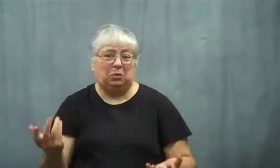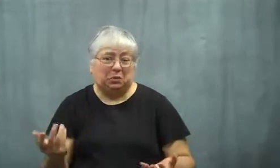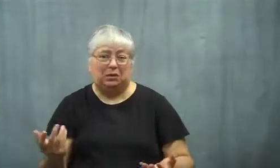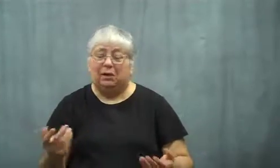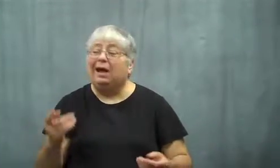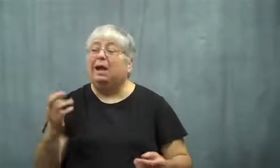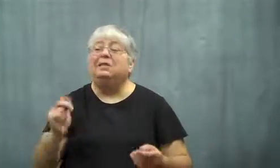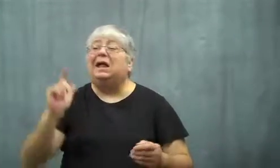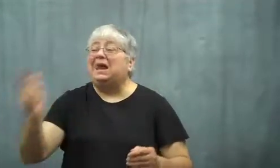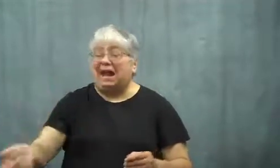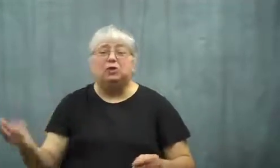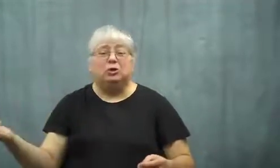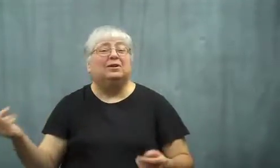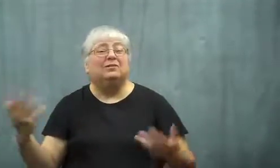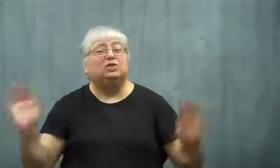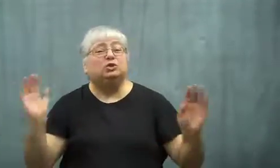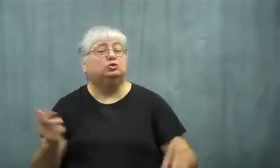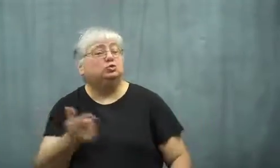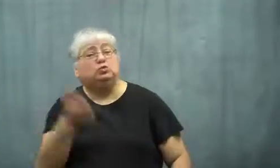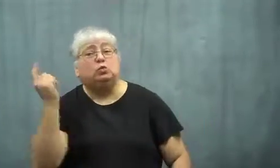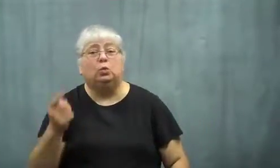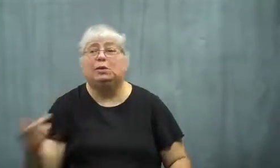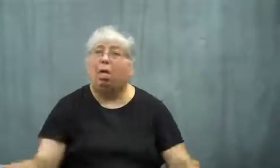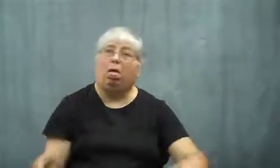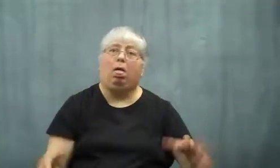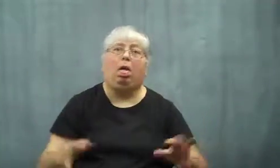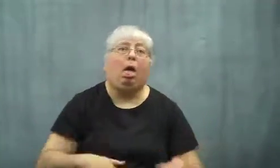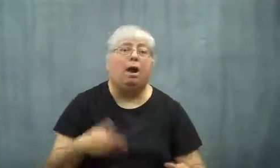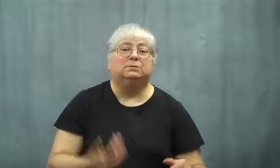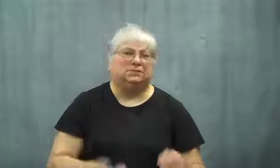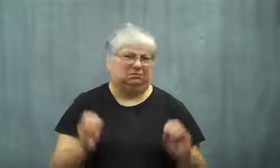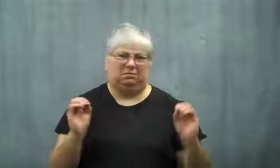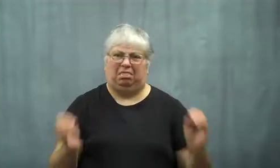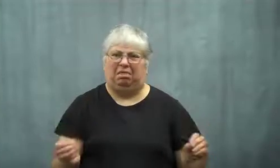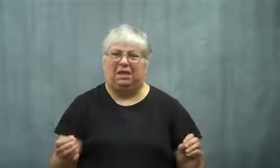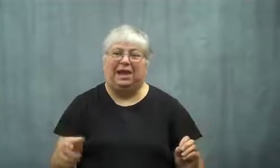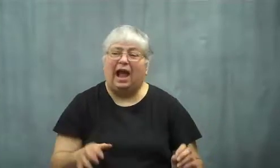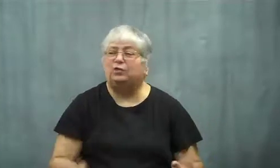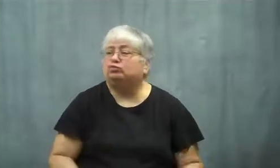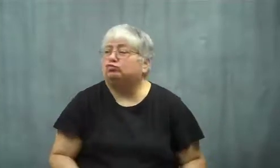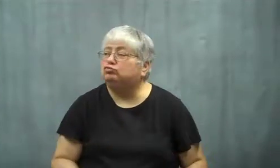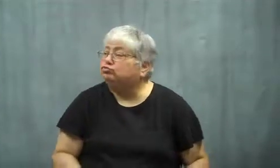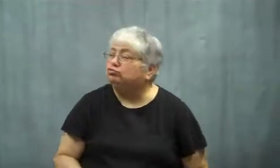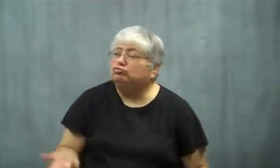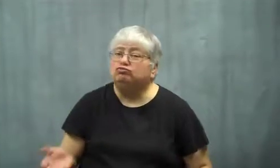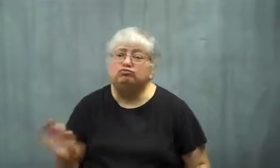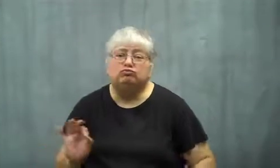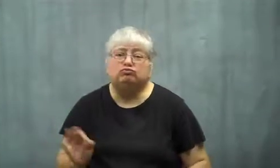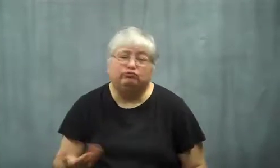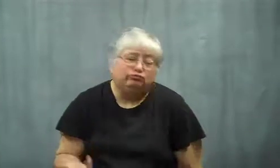After the shooting, he didn't seem traumatized or upset.